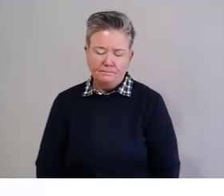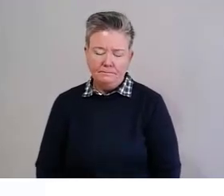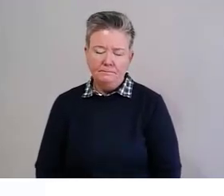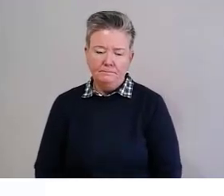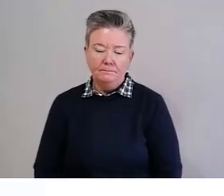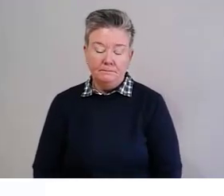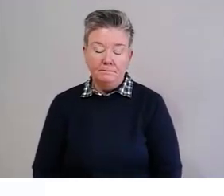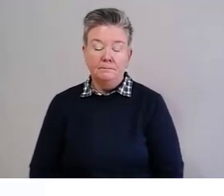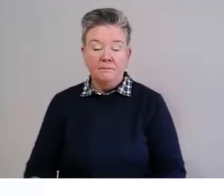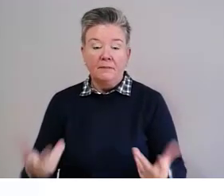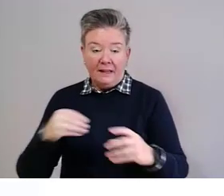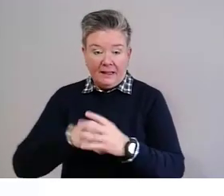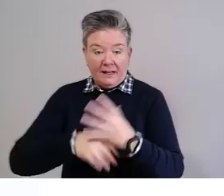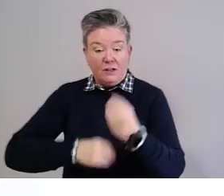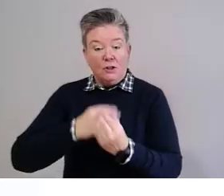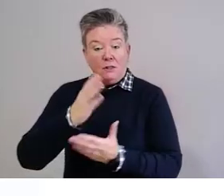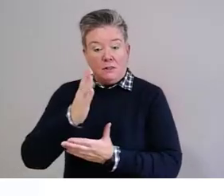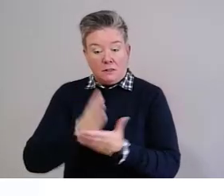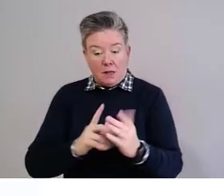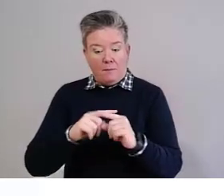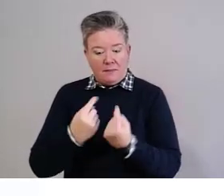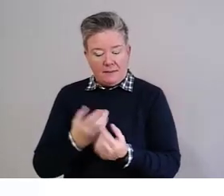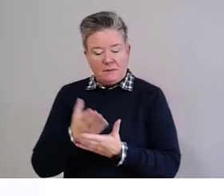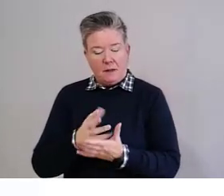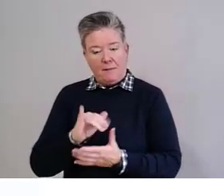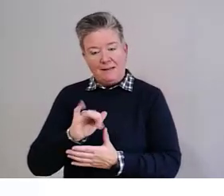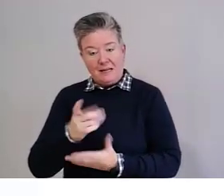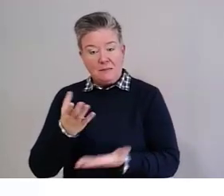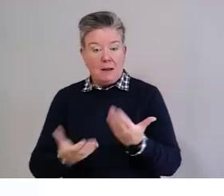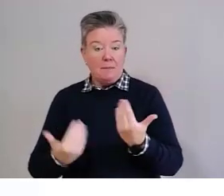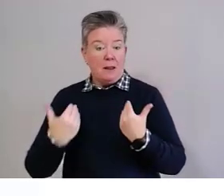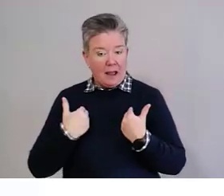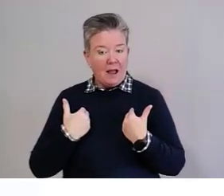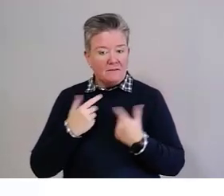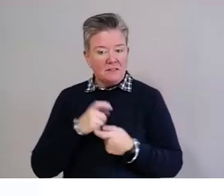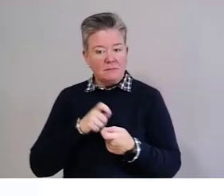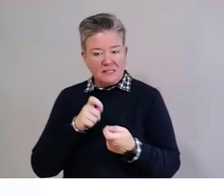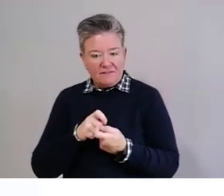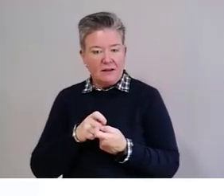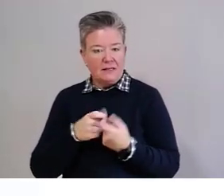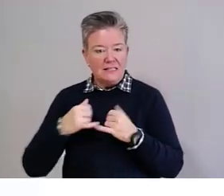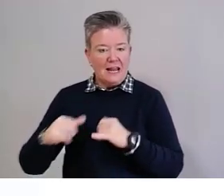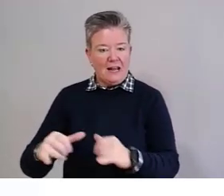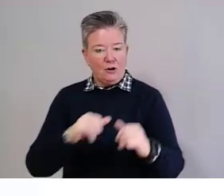In addition, some teams or ISDs may have style guidance or standards to follow.